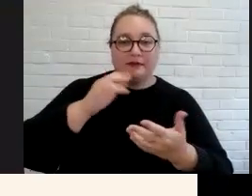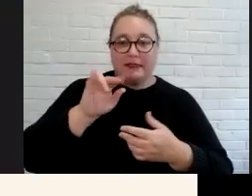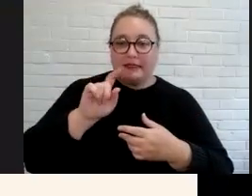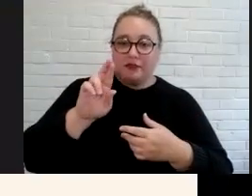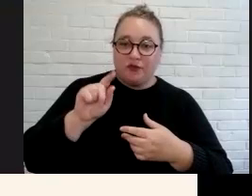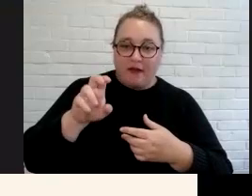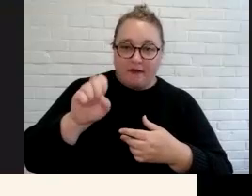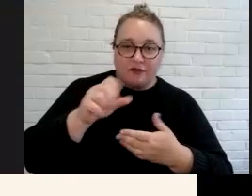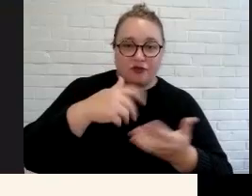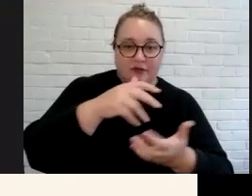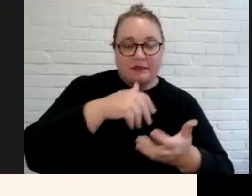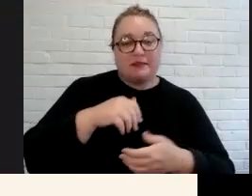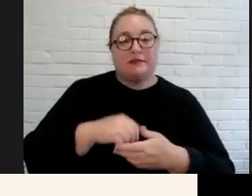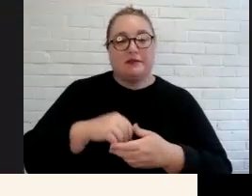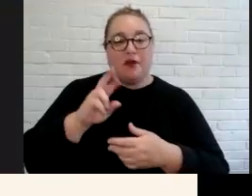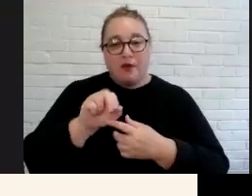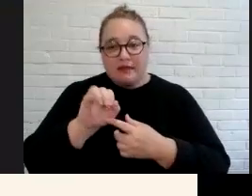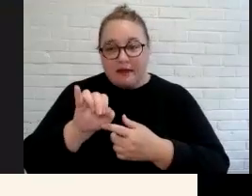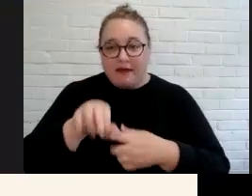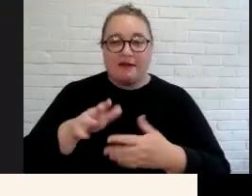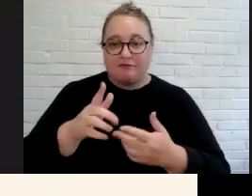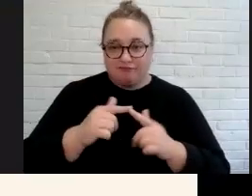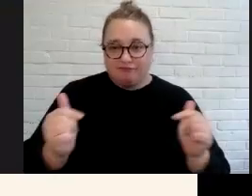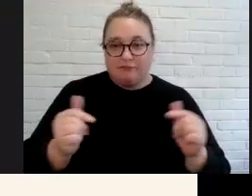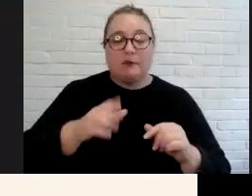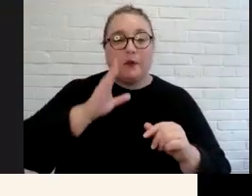breakout groups where you, you know,